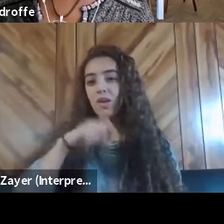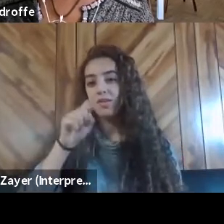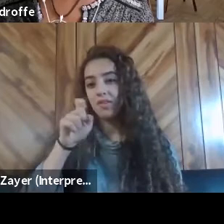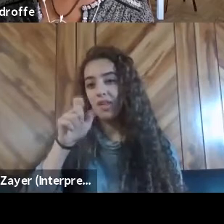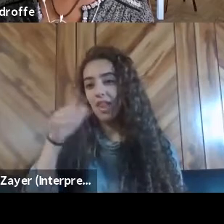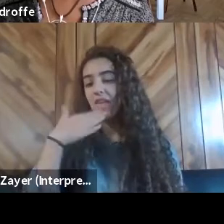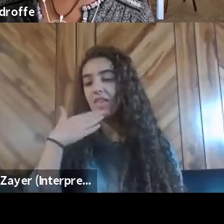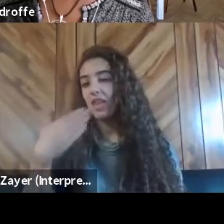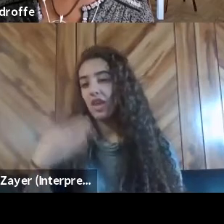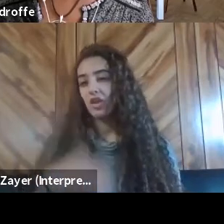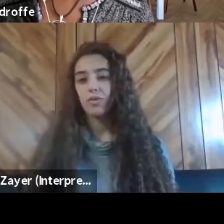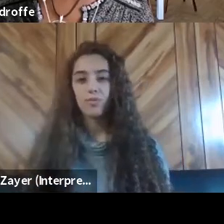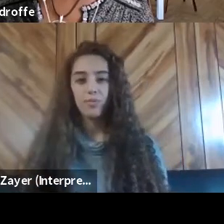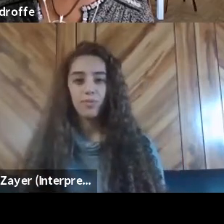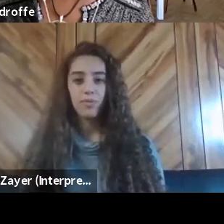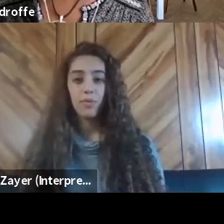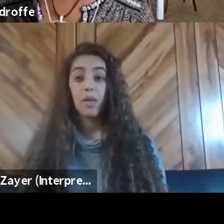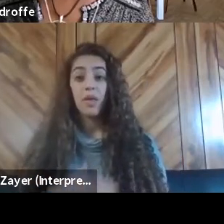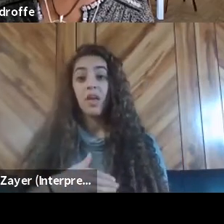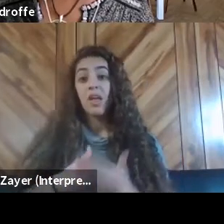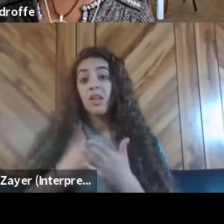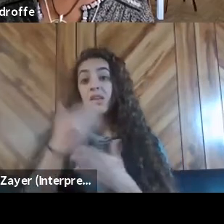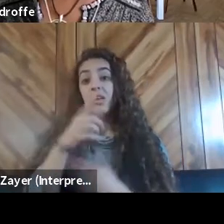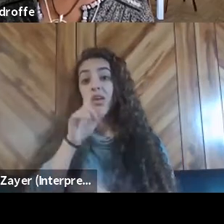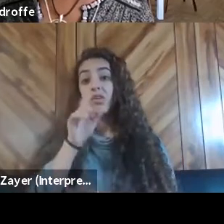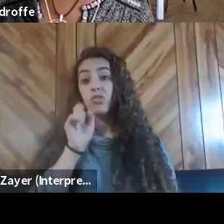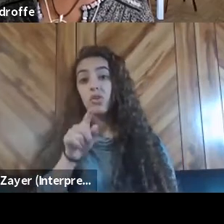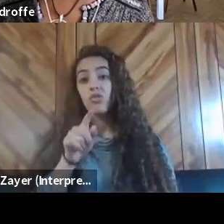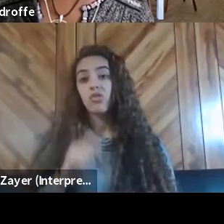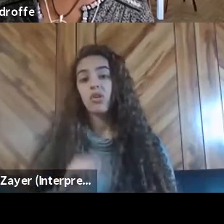my next question is, how do you think the world understands